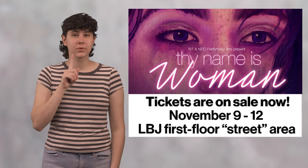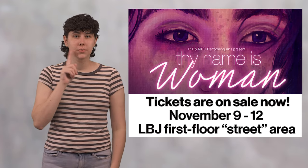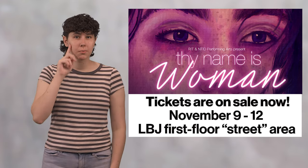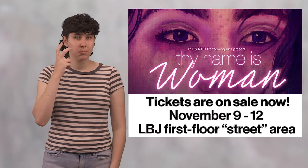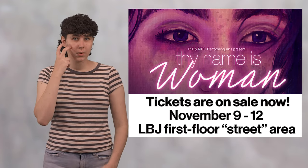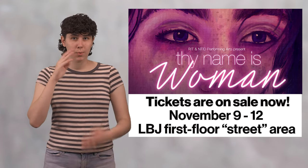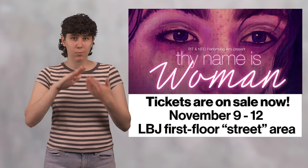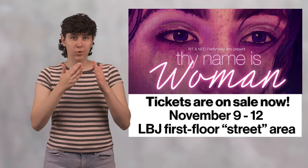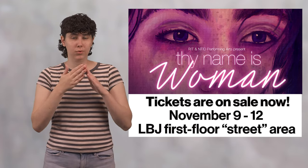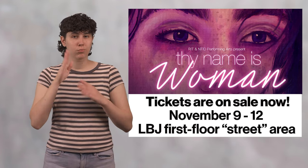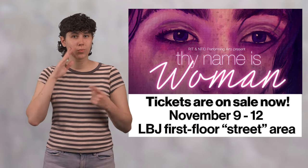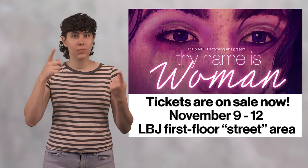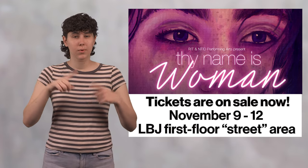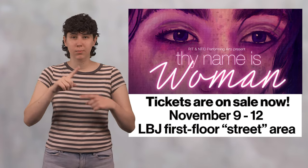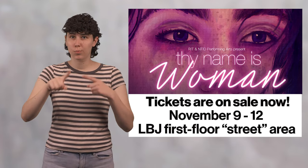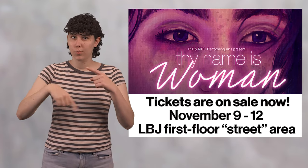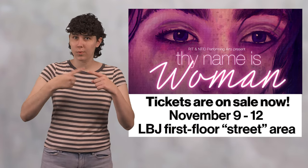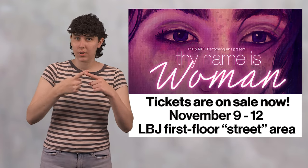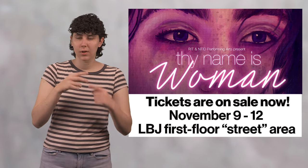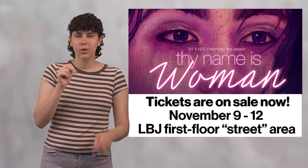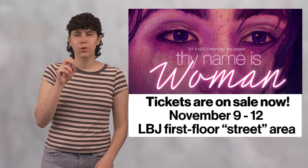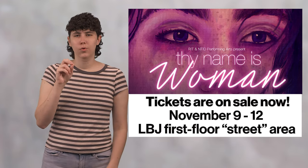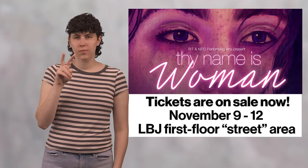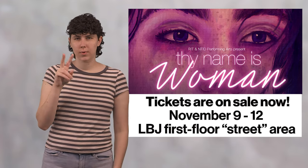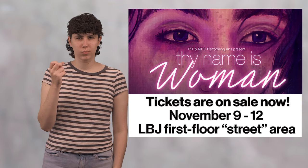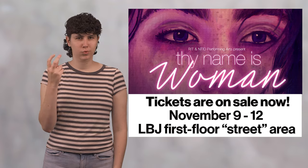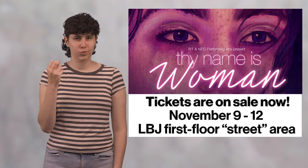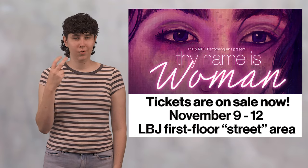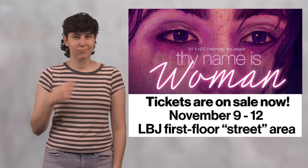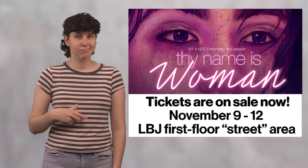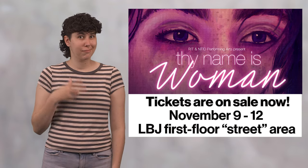Protactile performances for the DeafBlind community are November 12.